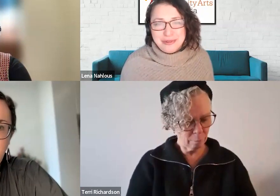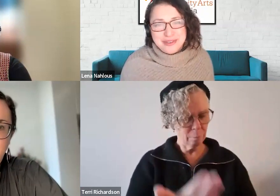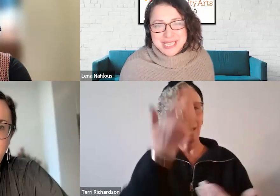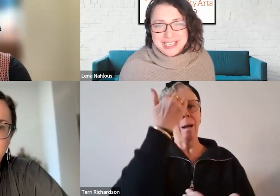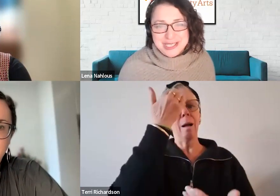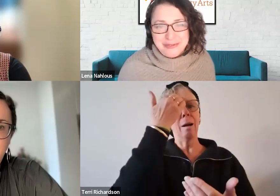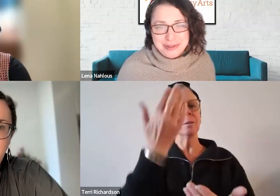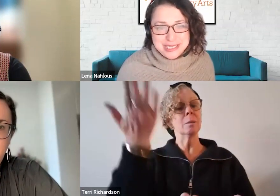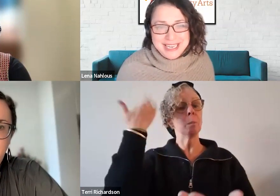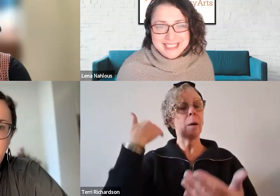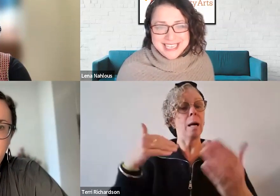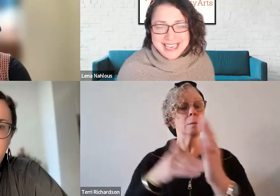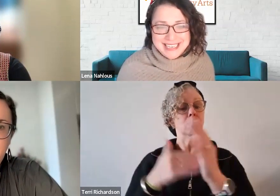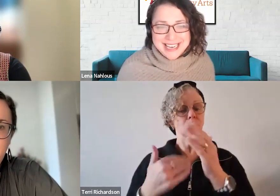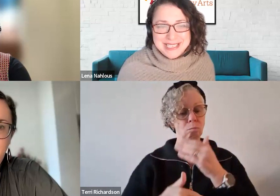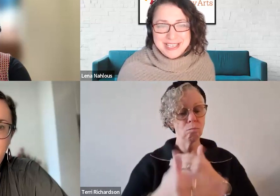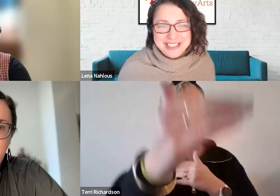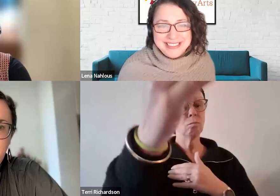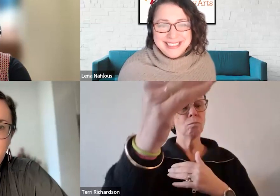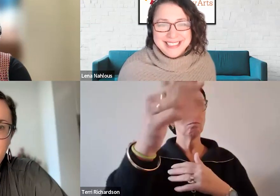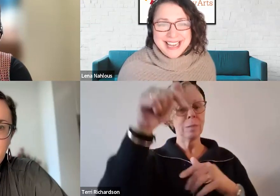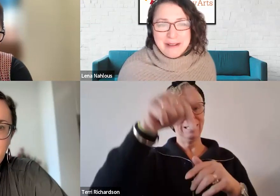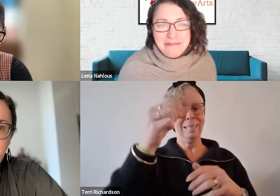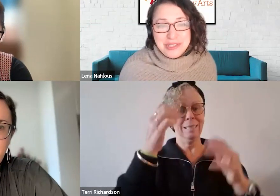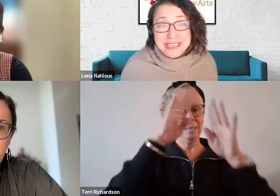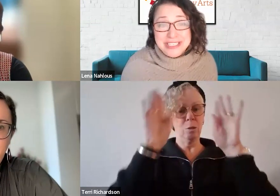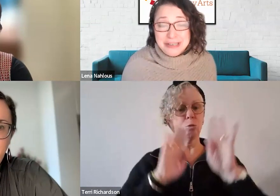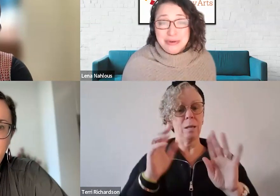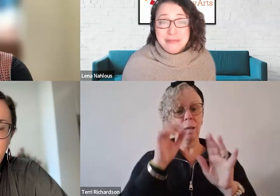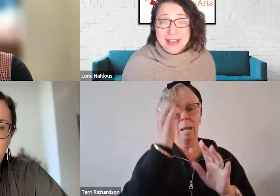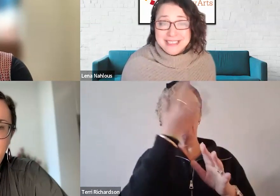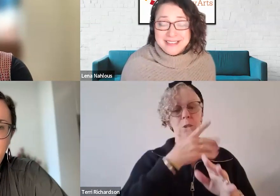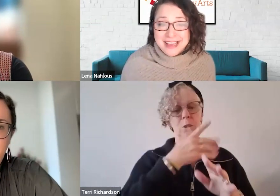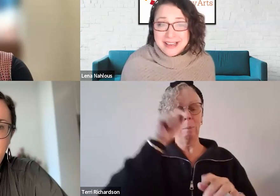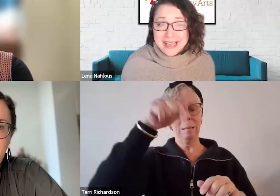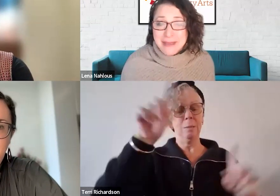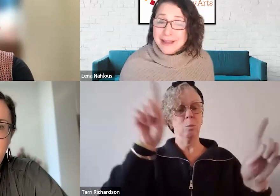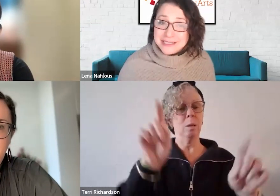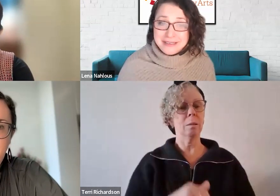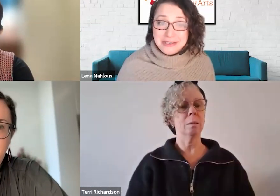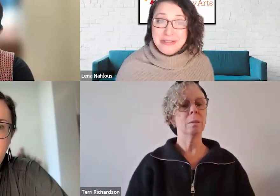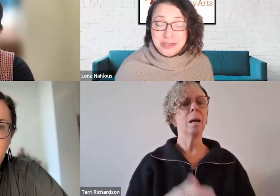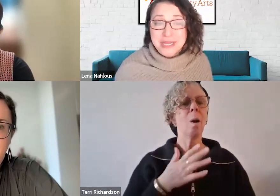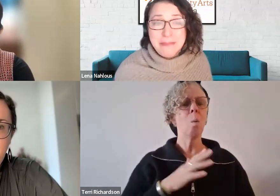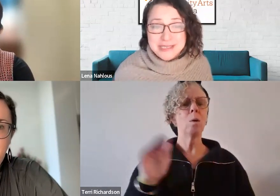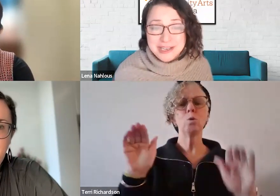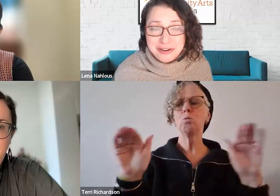the First Nations folks here today in our session. Just a gentle reminder about doing our best to create safer